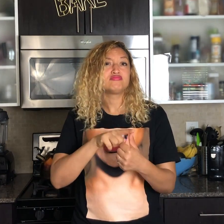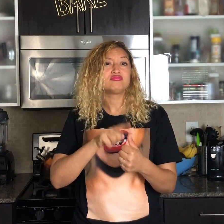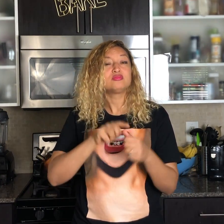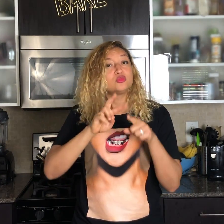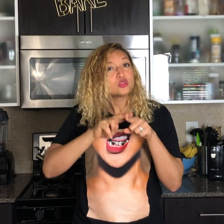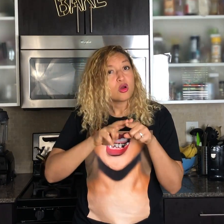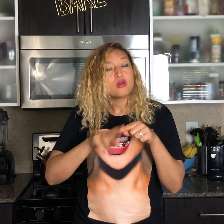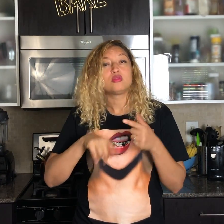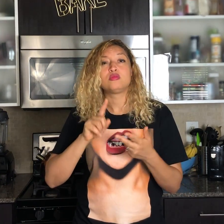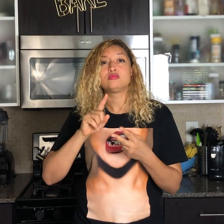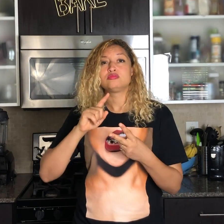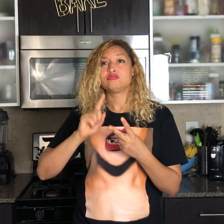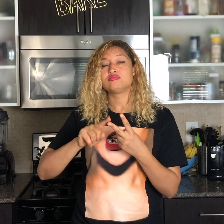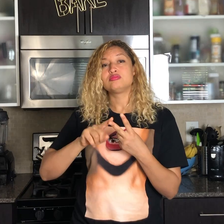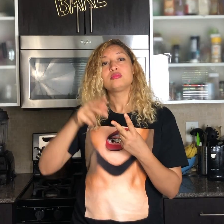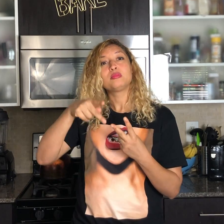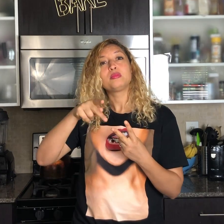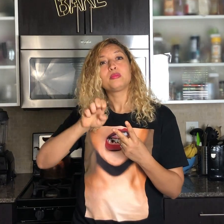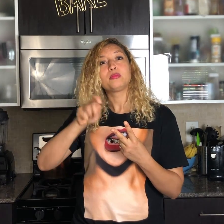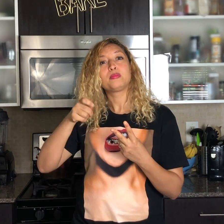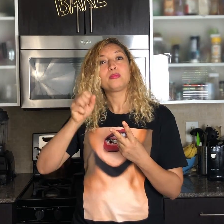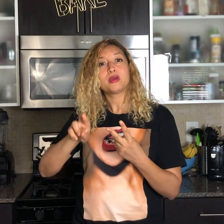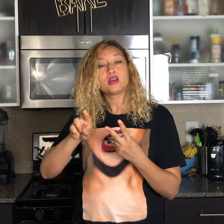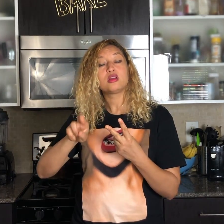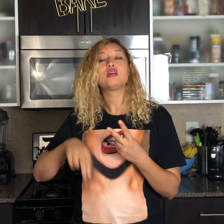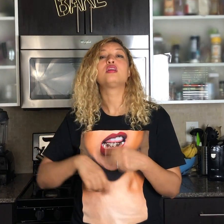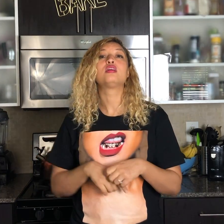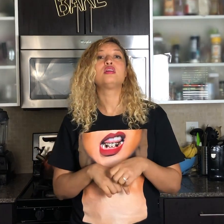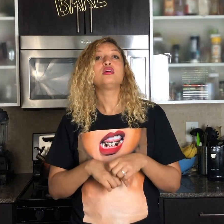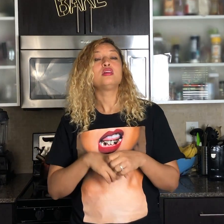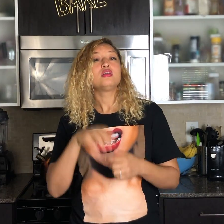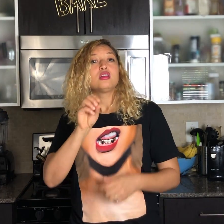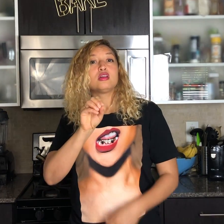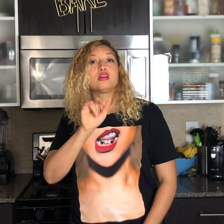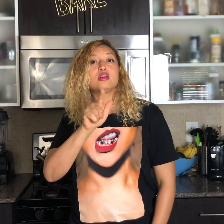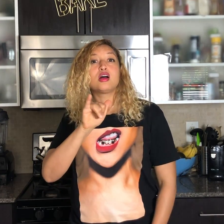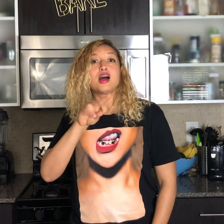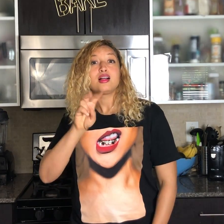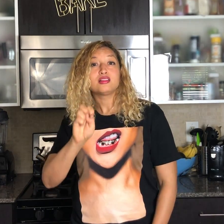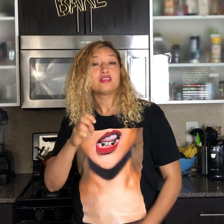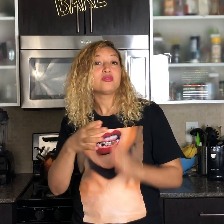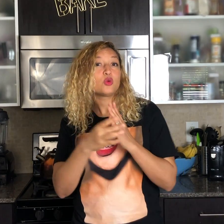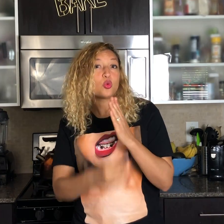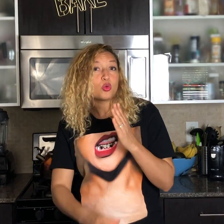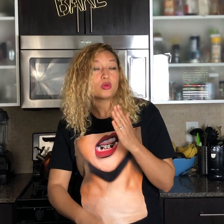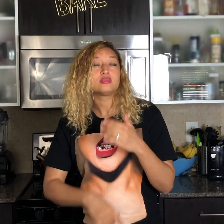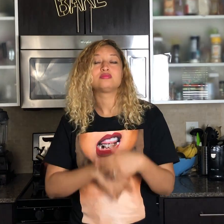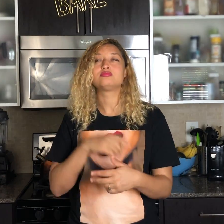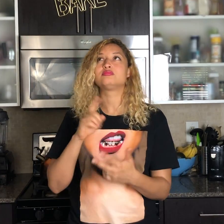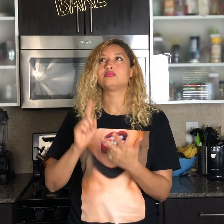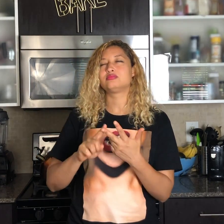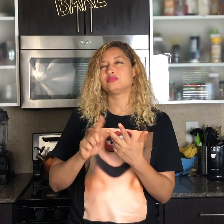Salt, pepper, olive oil